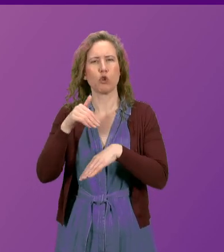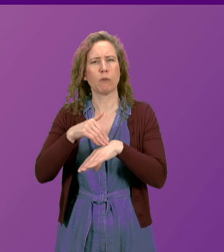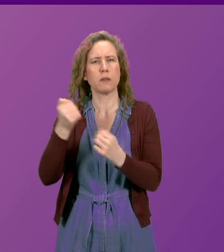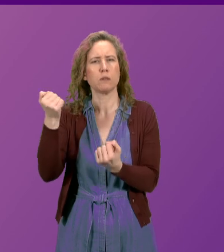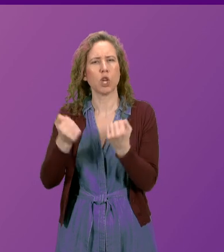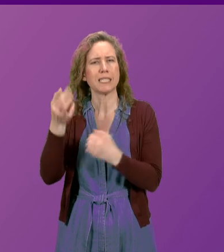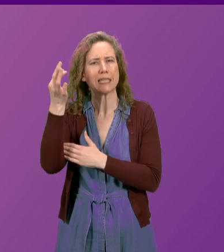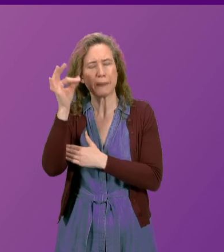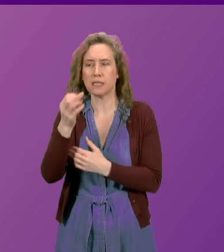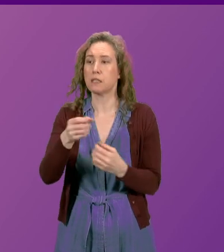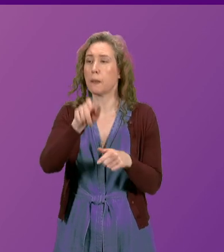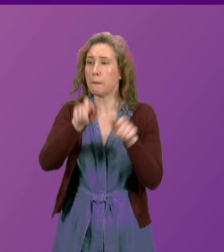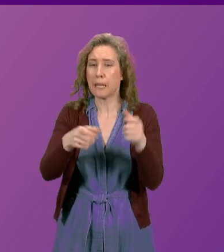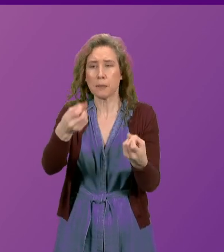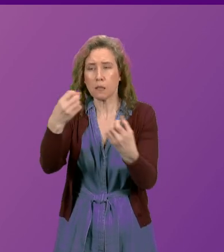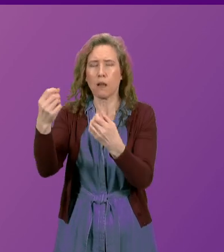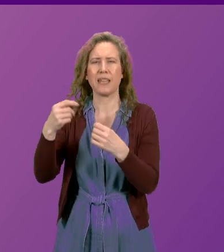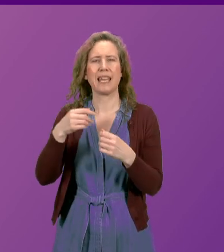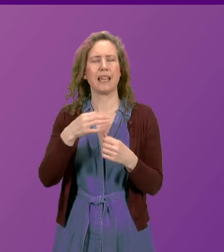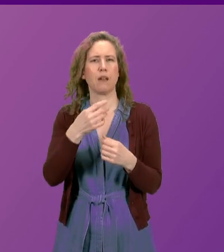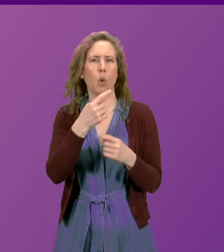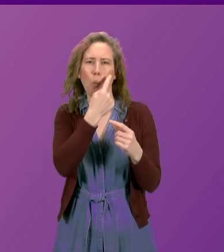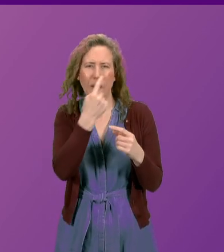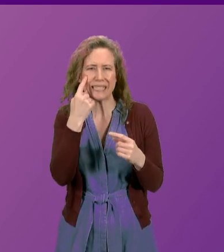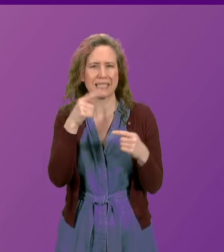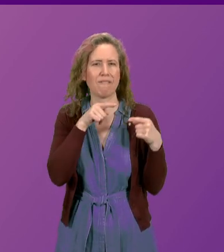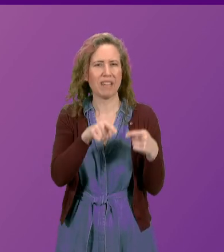about the Victims, Witnesses, and Justice Reform Bill, which legislates in favour of